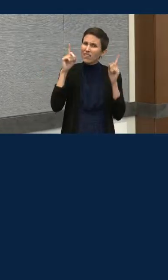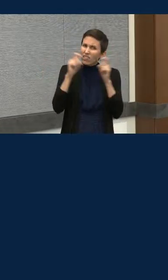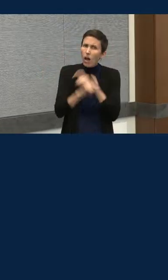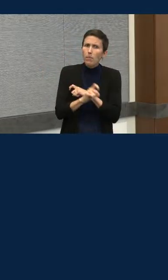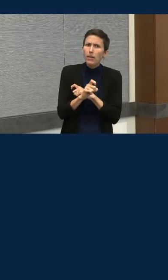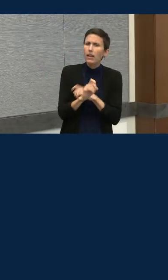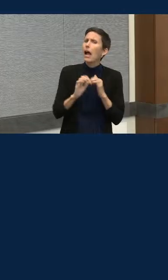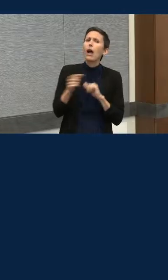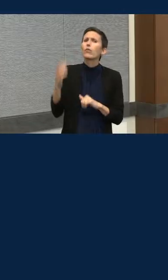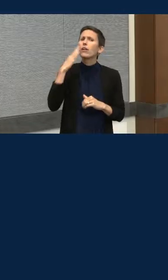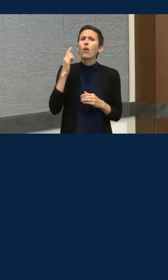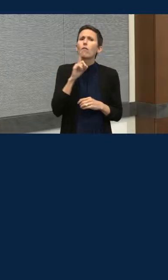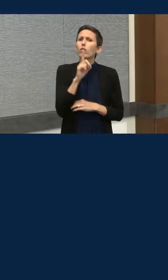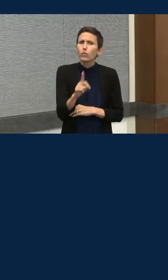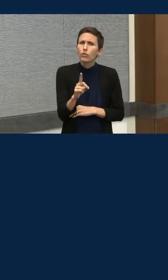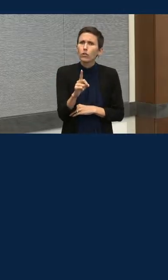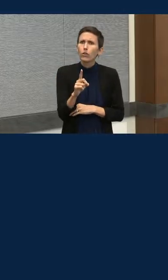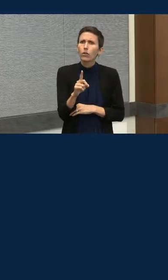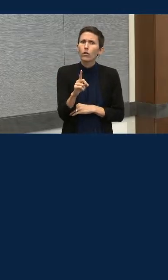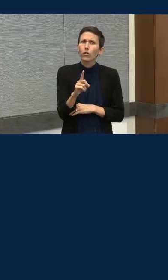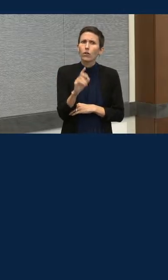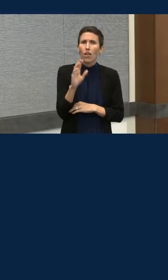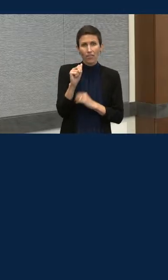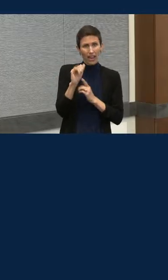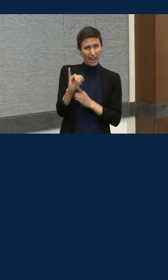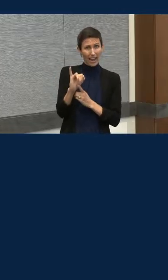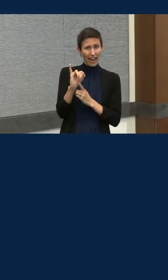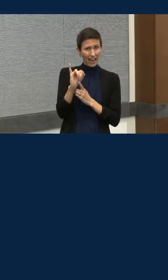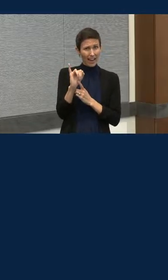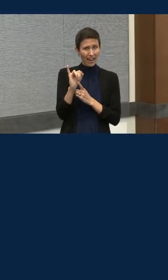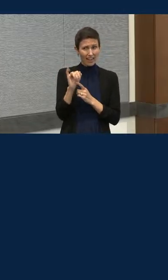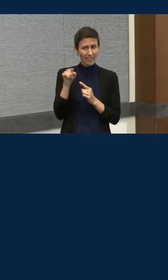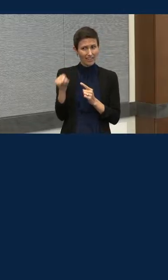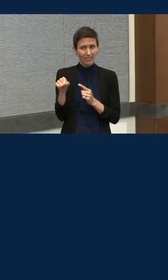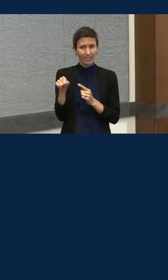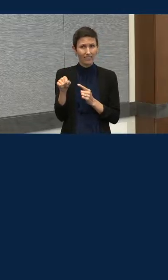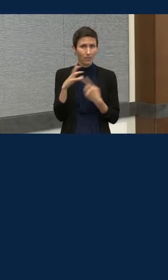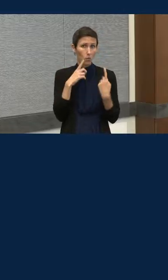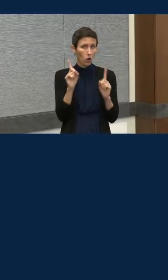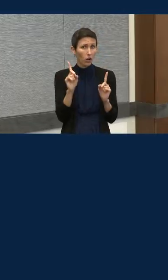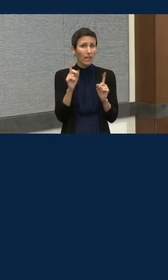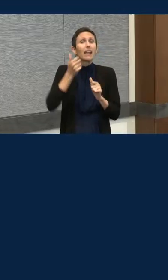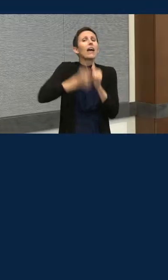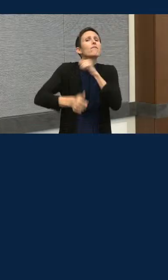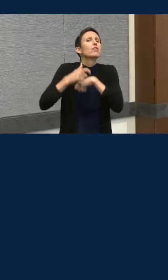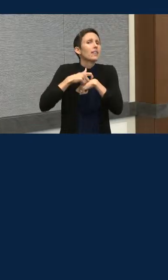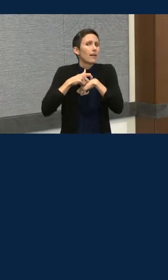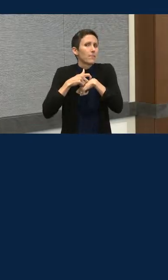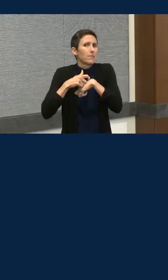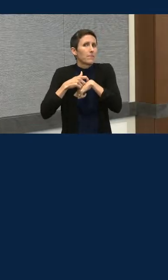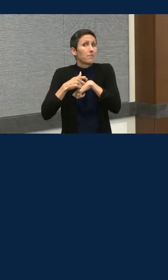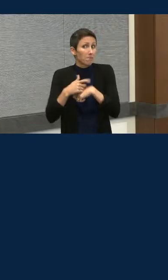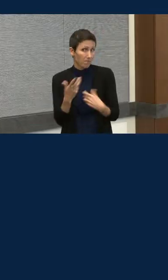know whether or not the AI that's in here is going to work every time or not, okay? I think